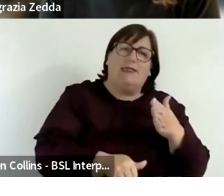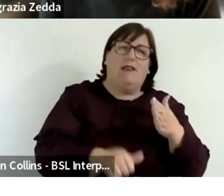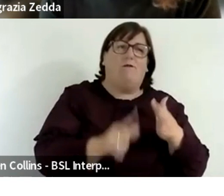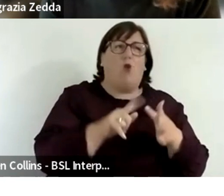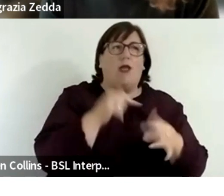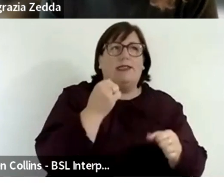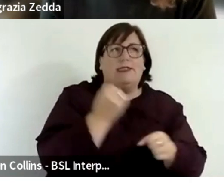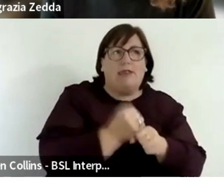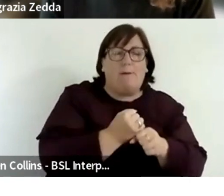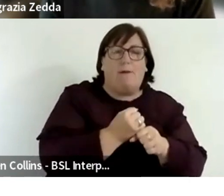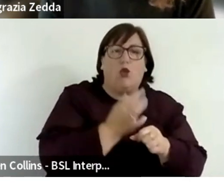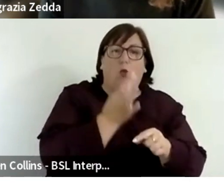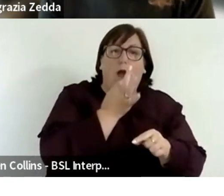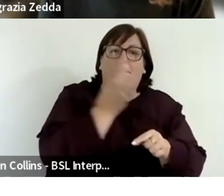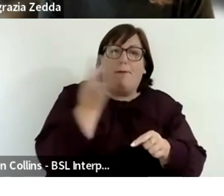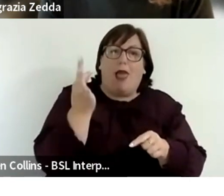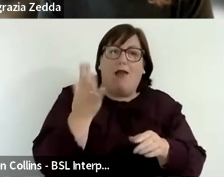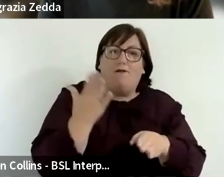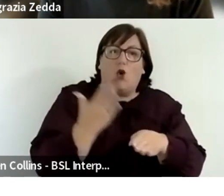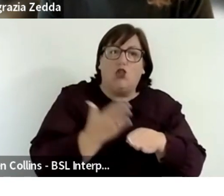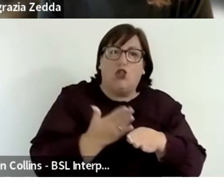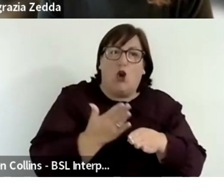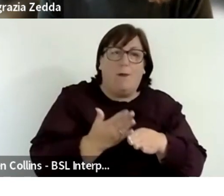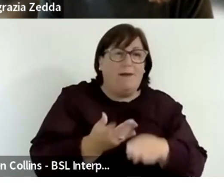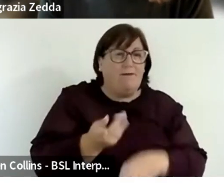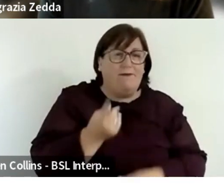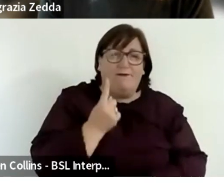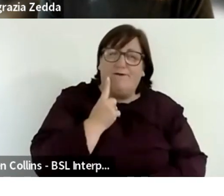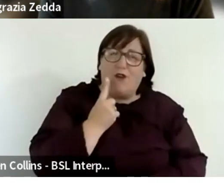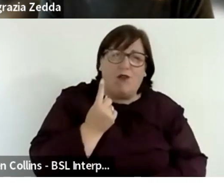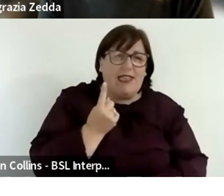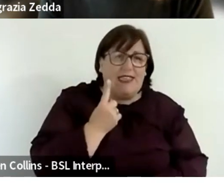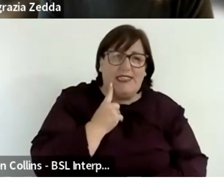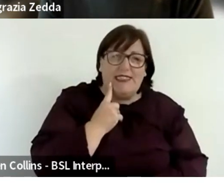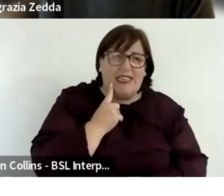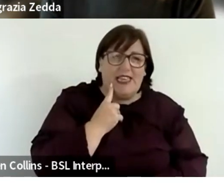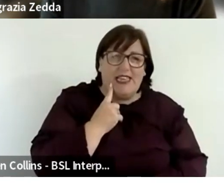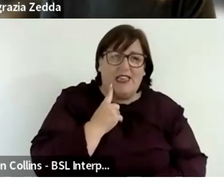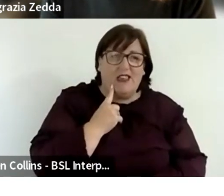It is incredibly easy, because all you have to do is send in your CV.